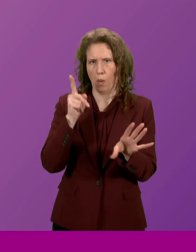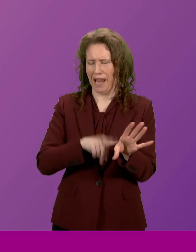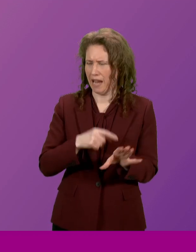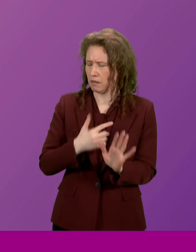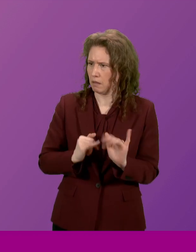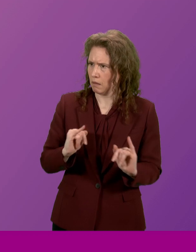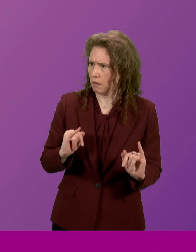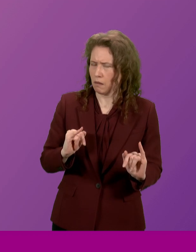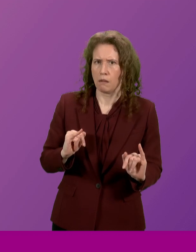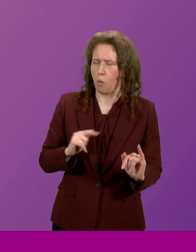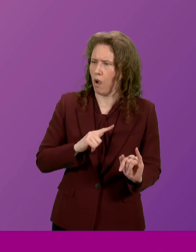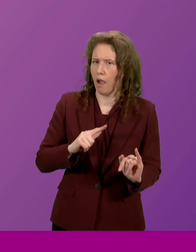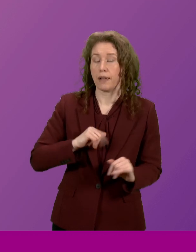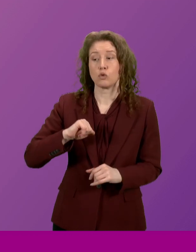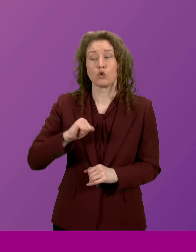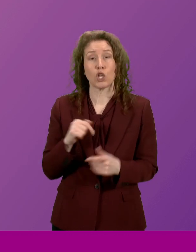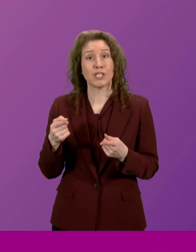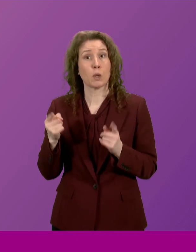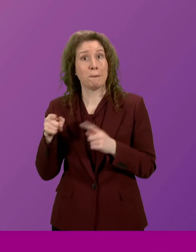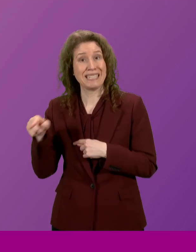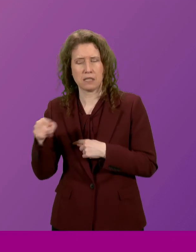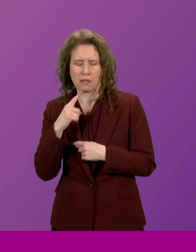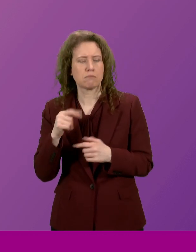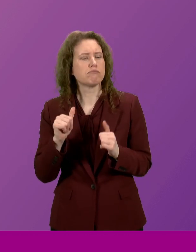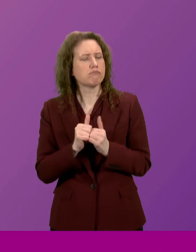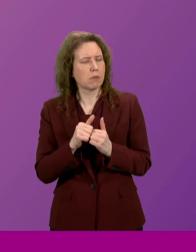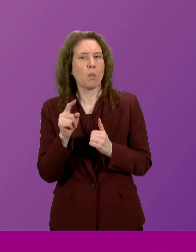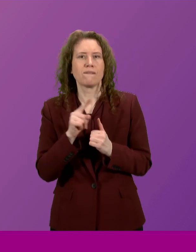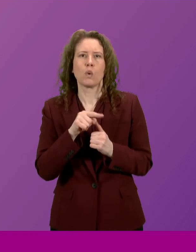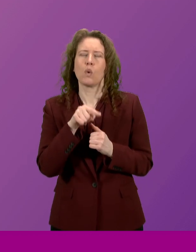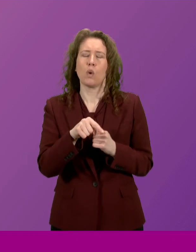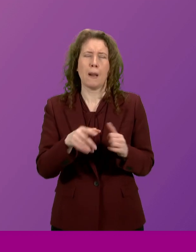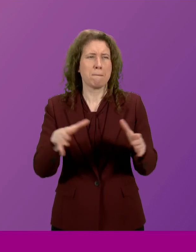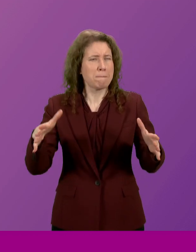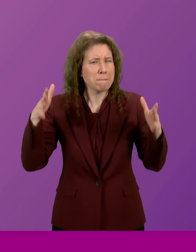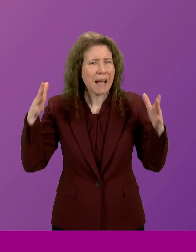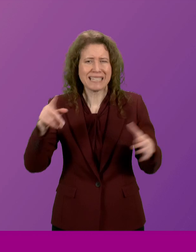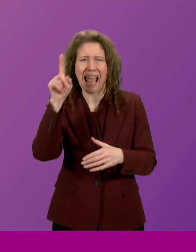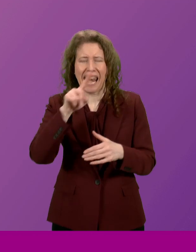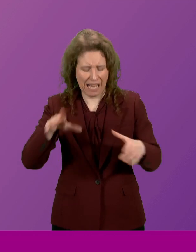decision by Scottish ministers to grant consent for a massive pylon route in the heart of some of